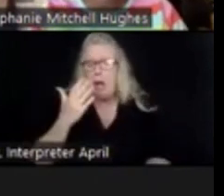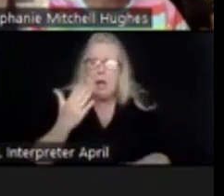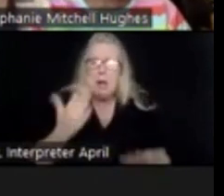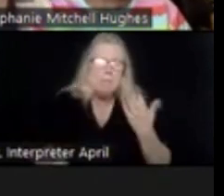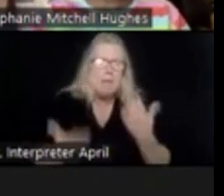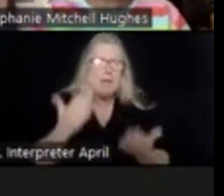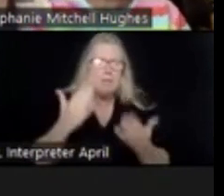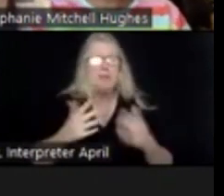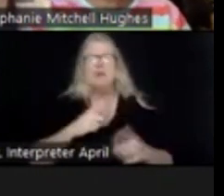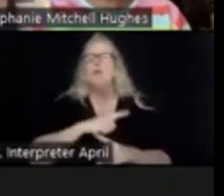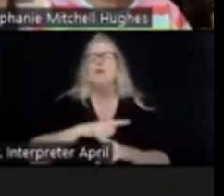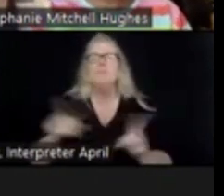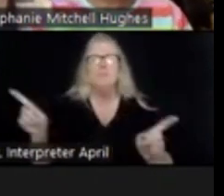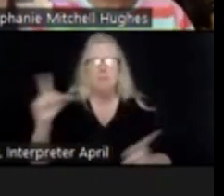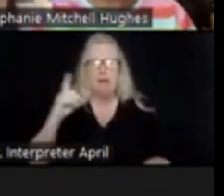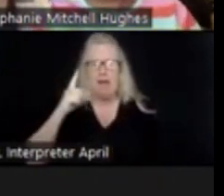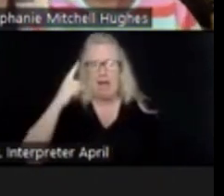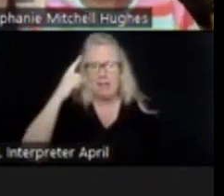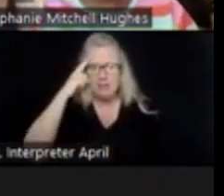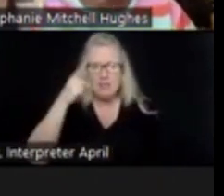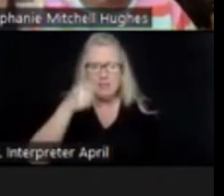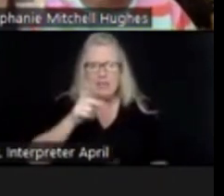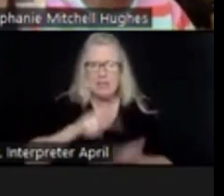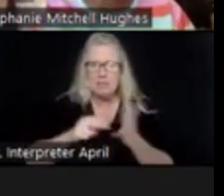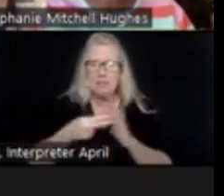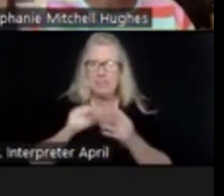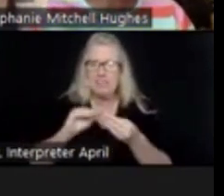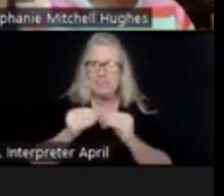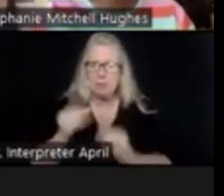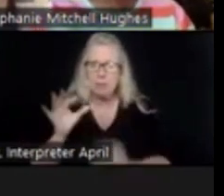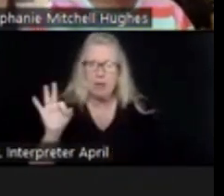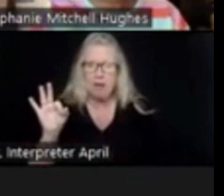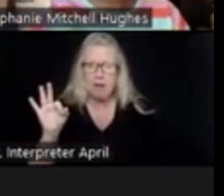I THINK THIS SPEAKS TO -- IN TERMS OF NUMBER NINE -- IT SPEAKS TO